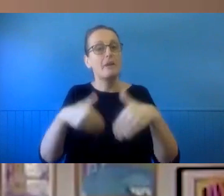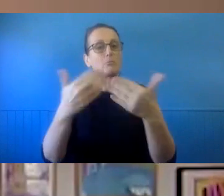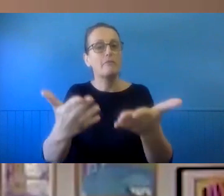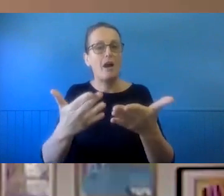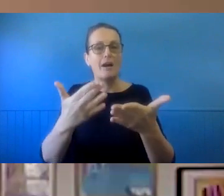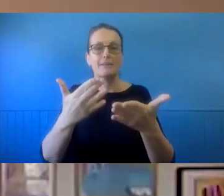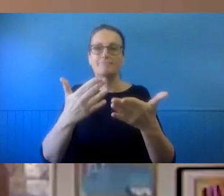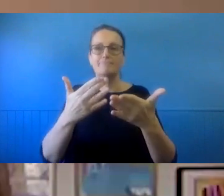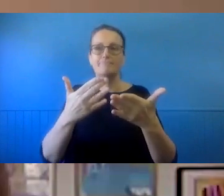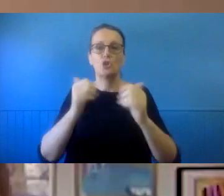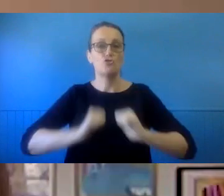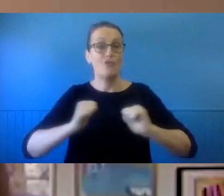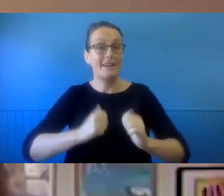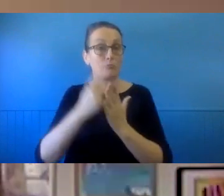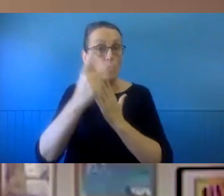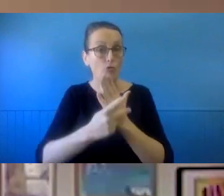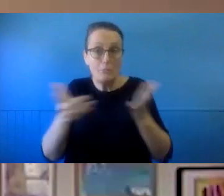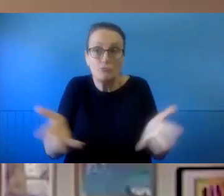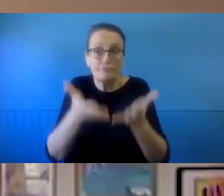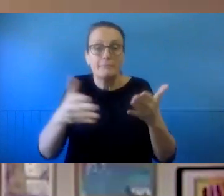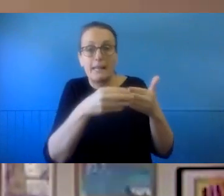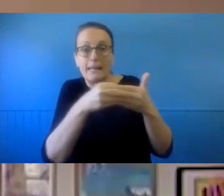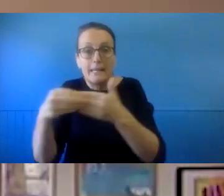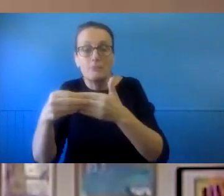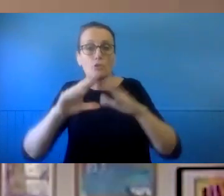which focuses on leadership development, group facilitation,